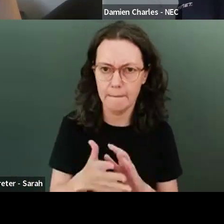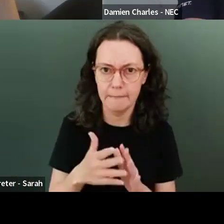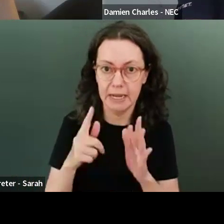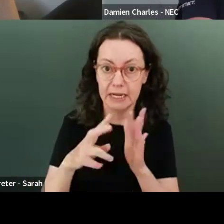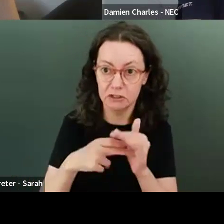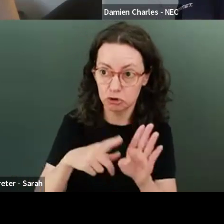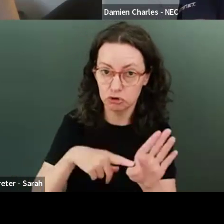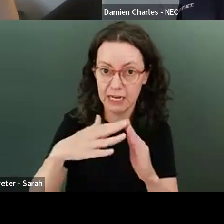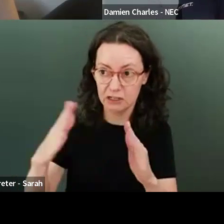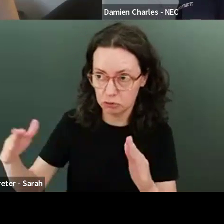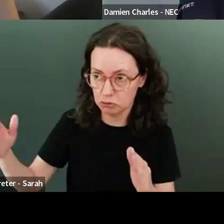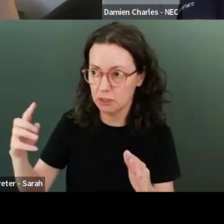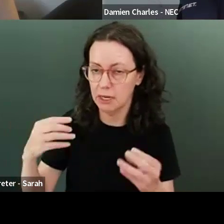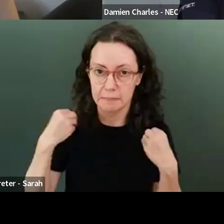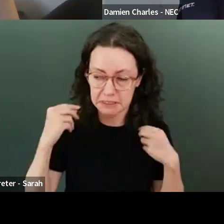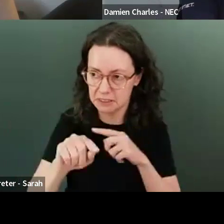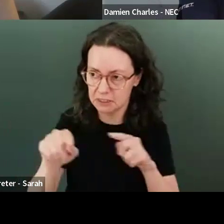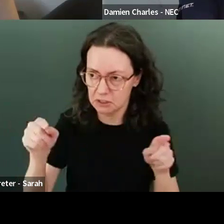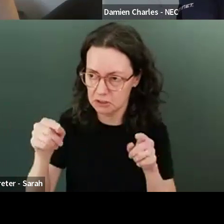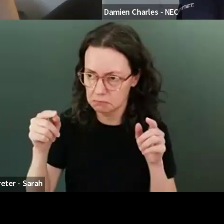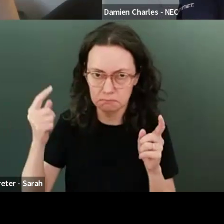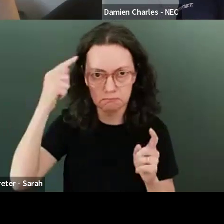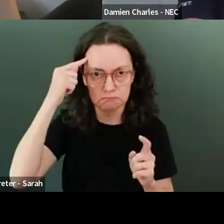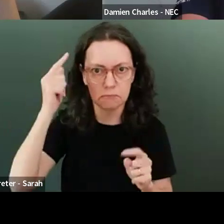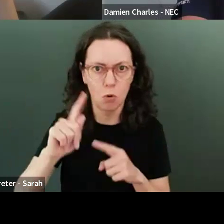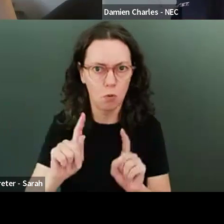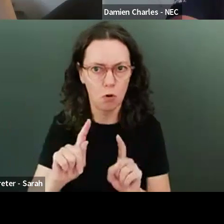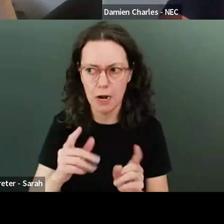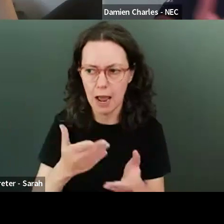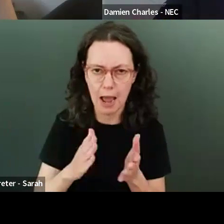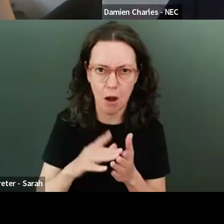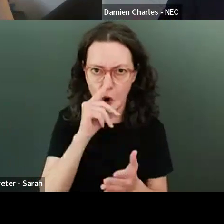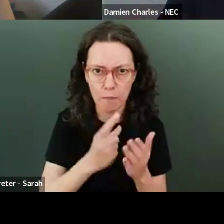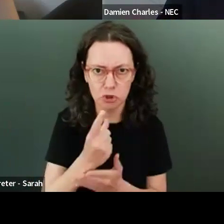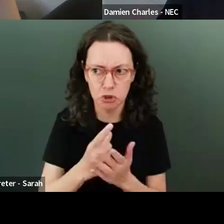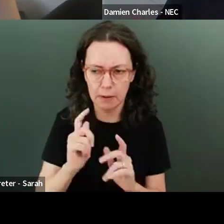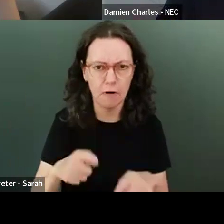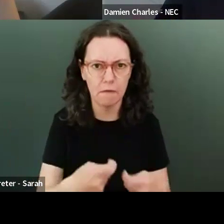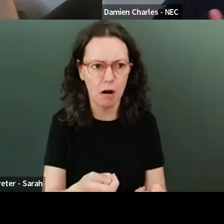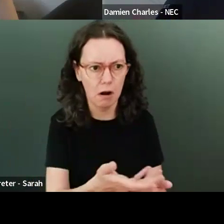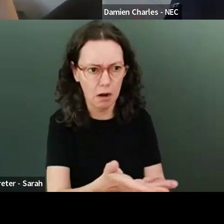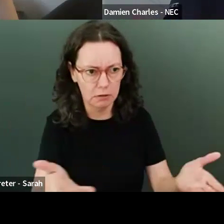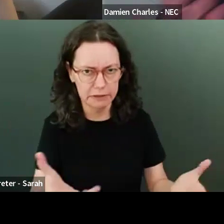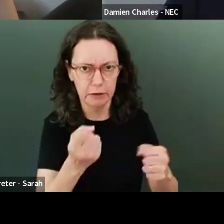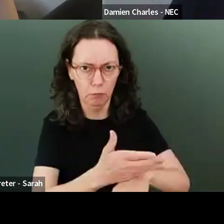business need to be focused and connecting with these opportunities to